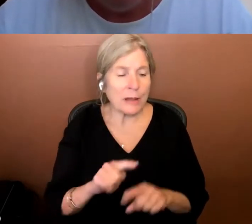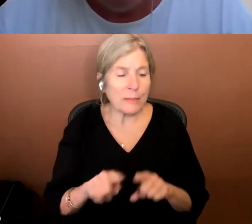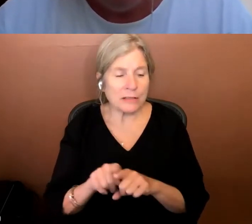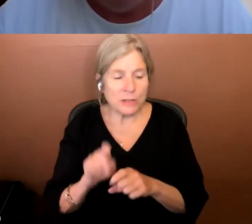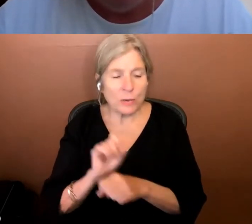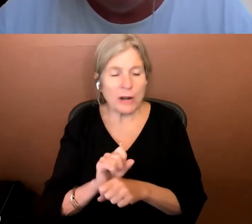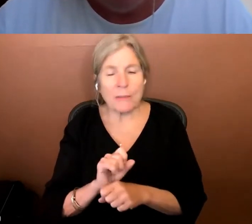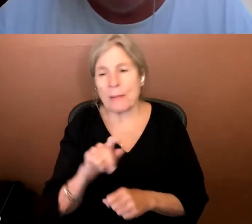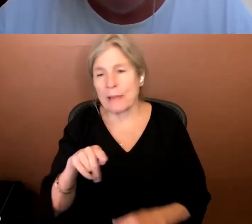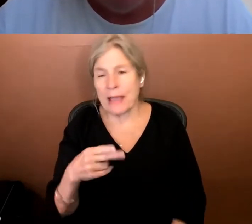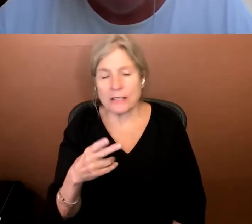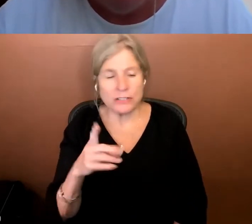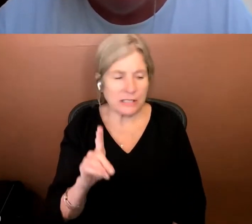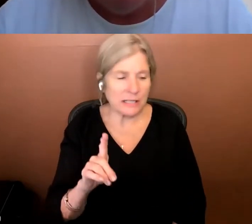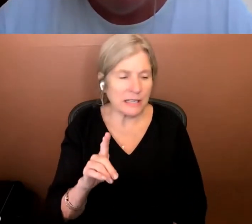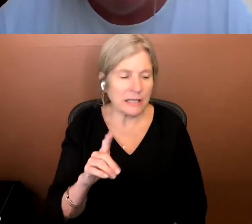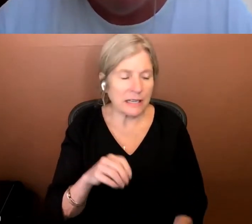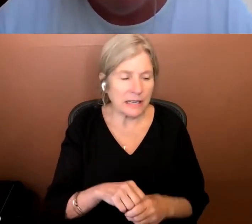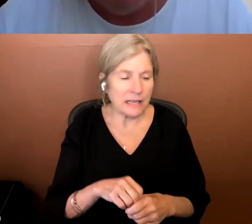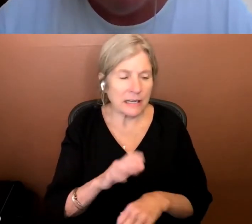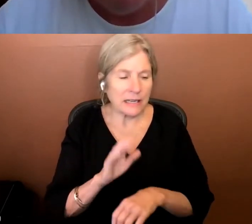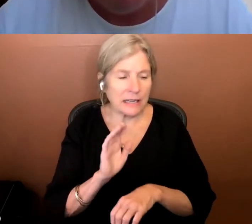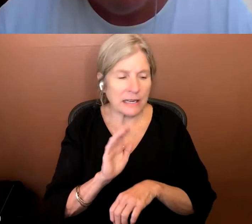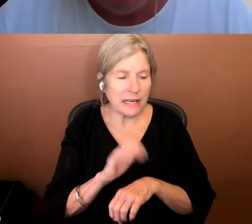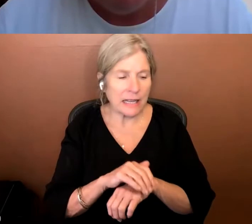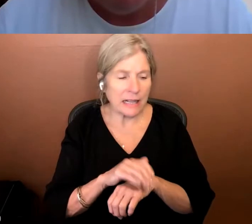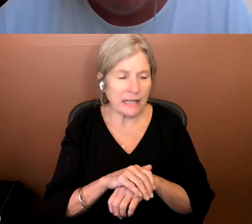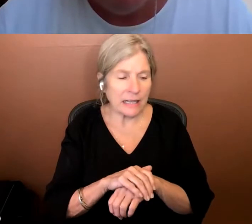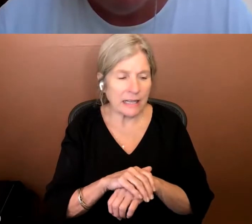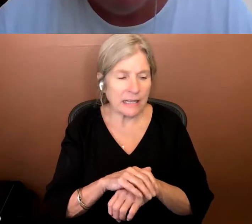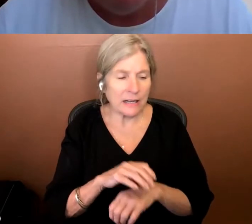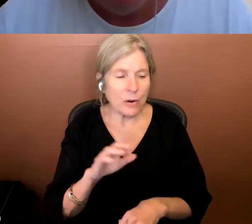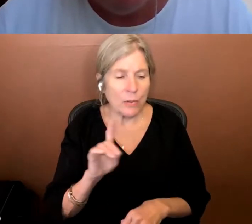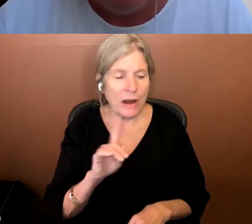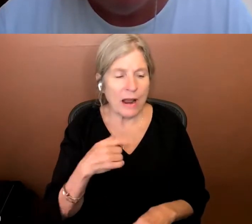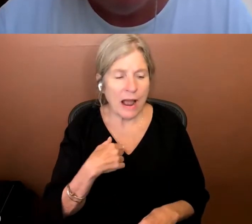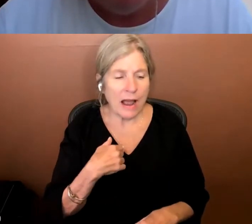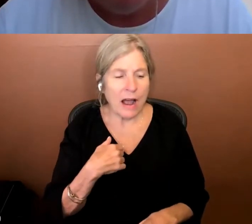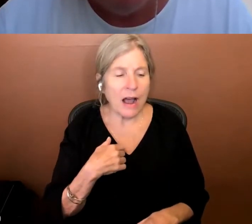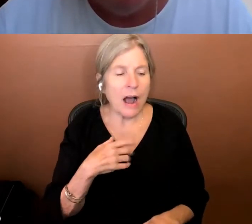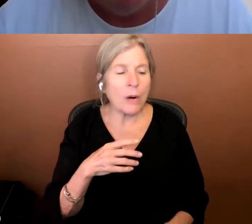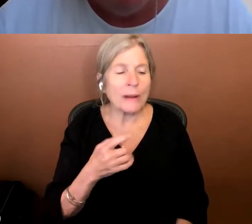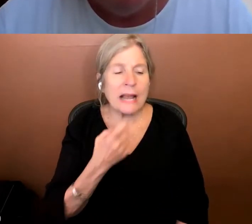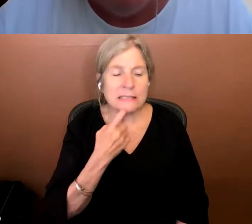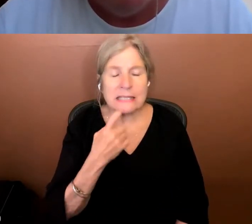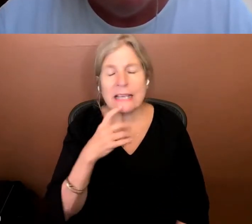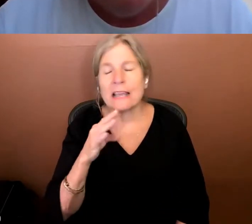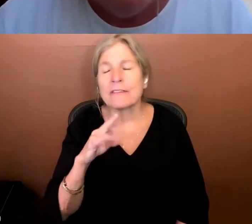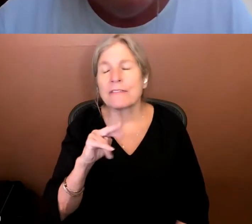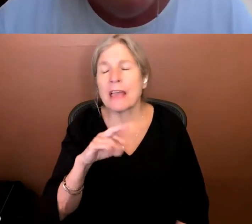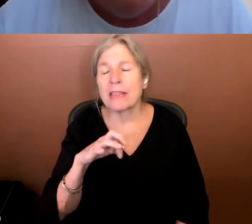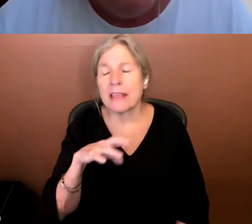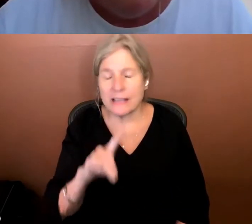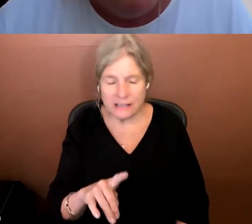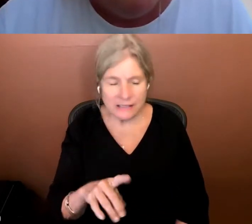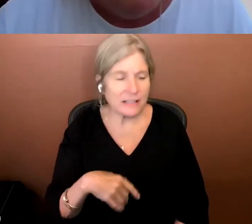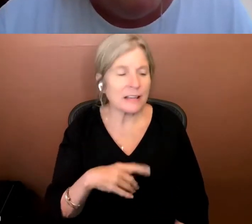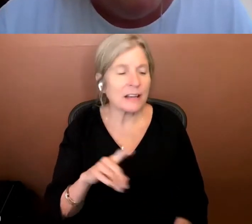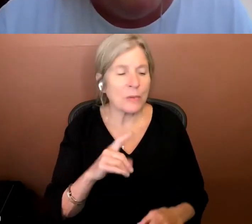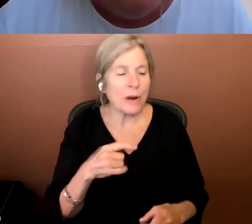Helsinki in Finland where I explore what I call comics epistemology which means somehow